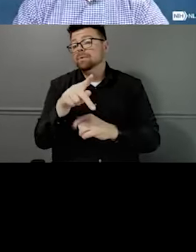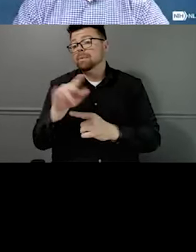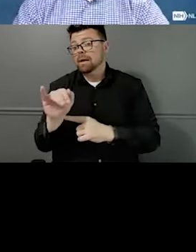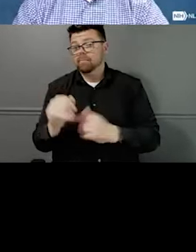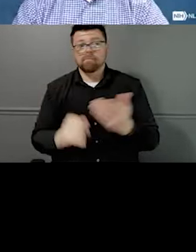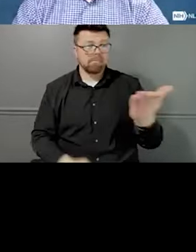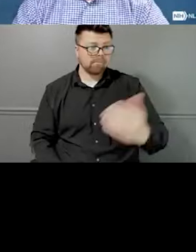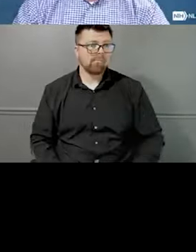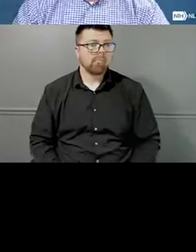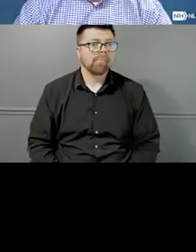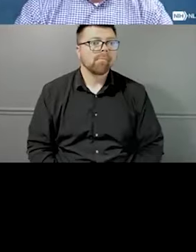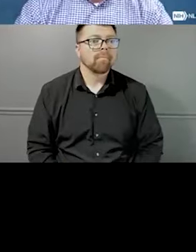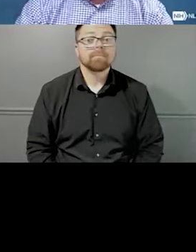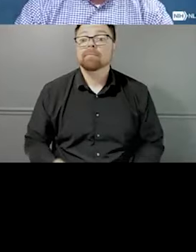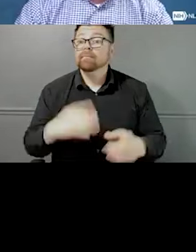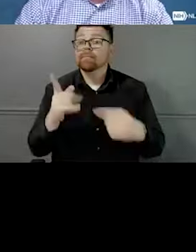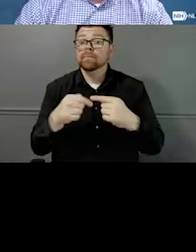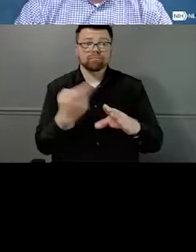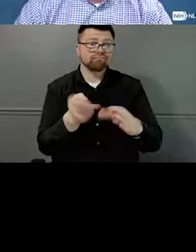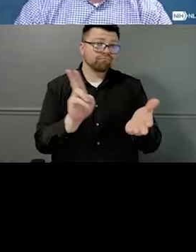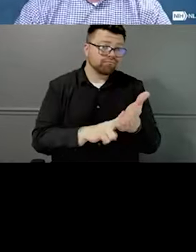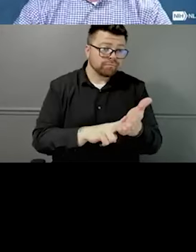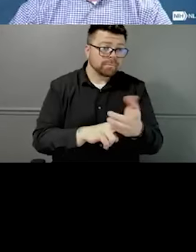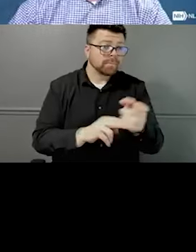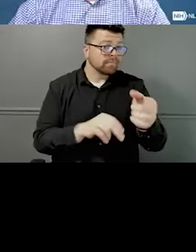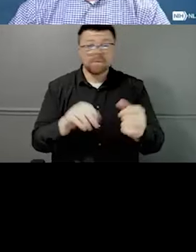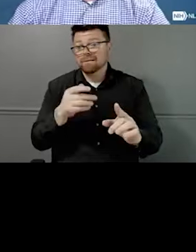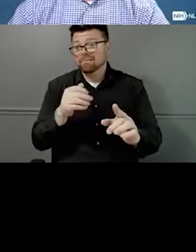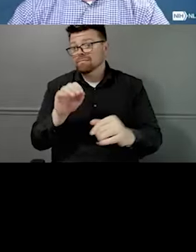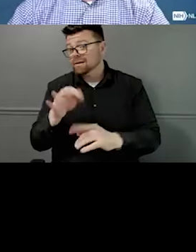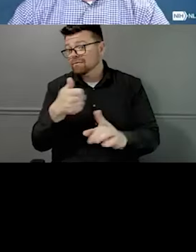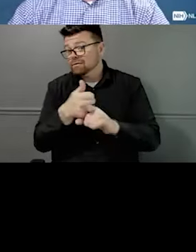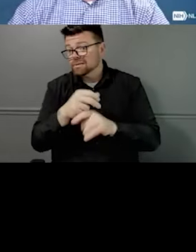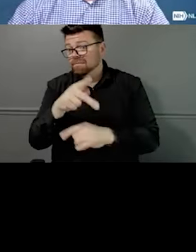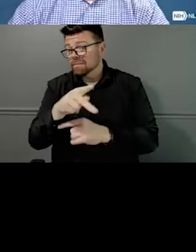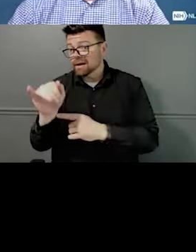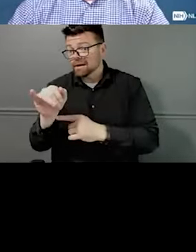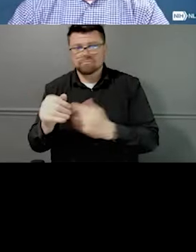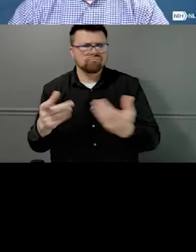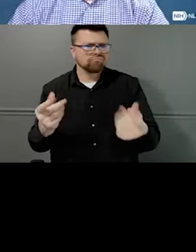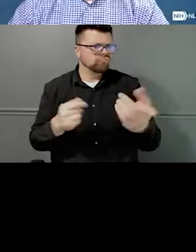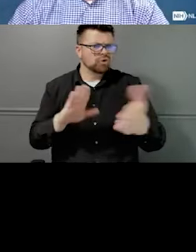When you're signed in, if you're the PI, your name will appear in the "Sign in"